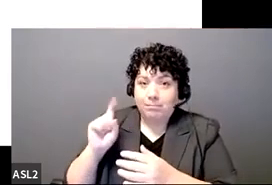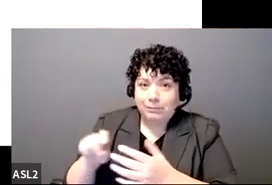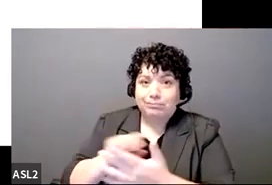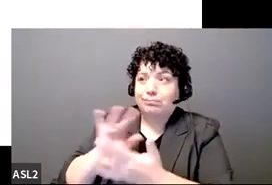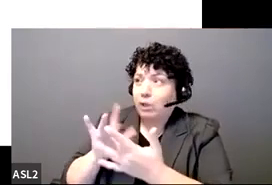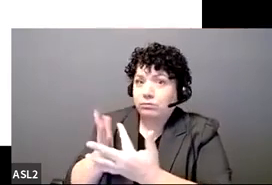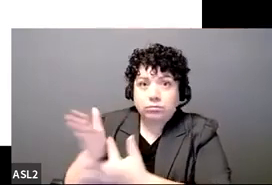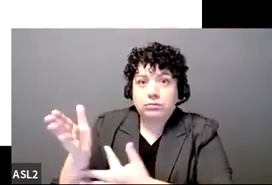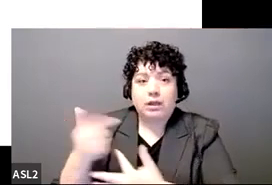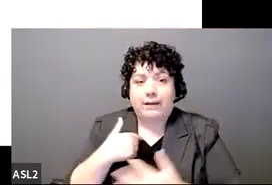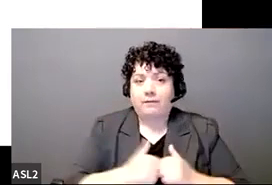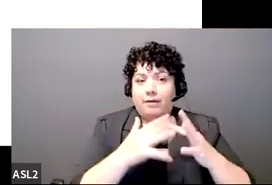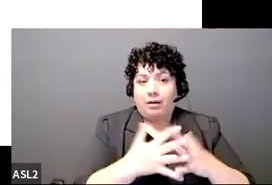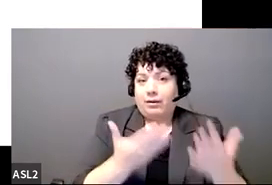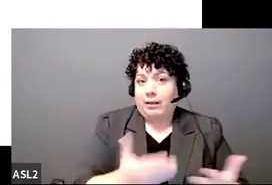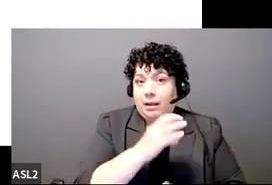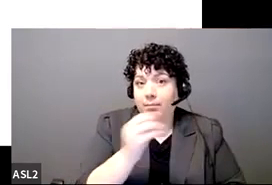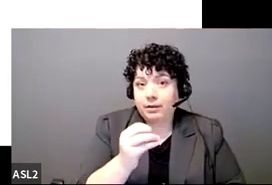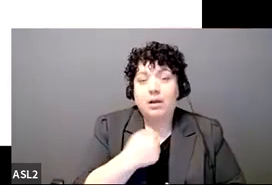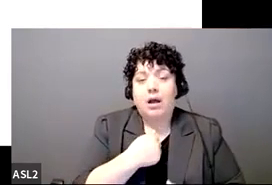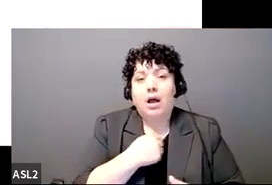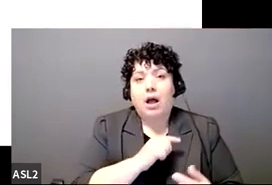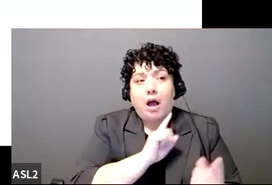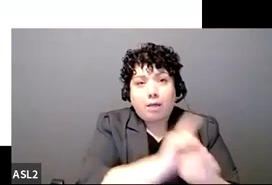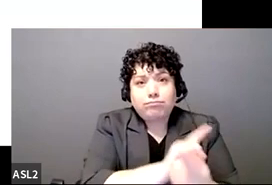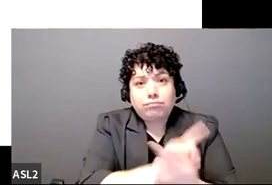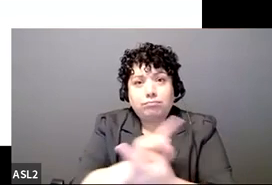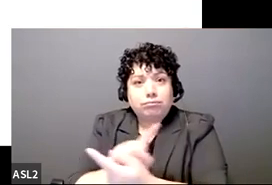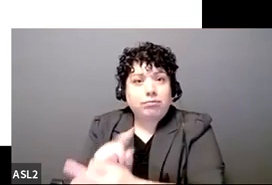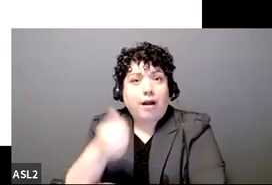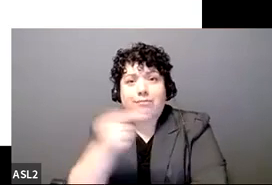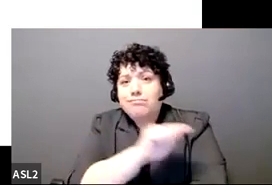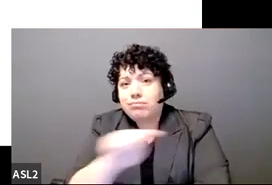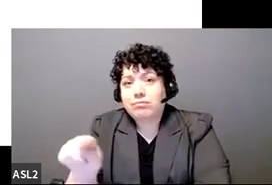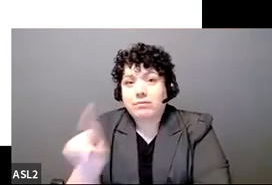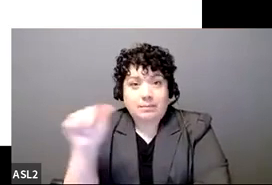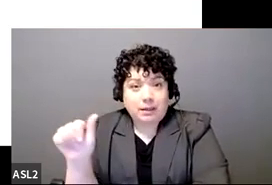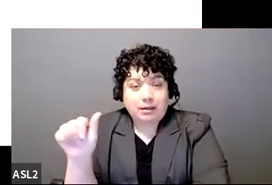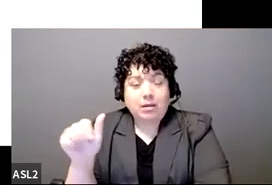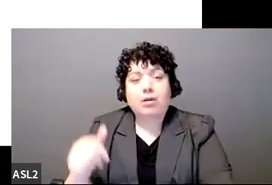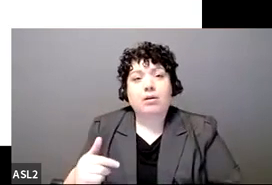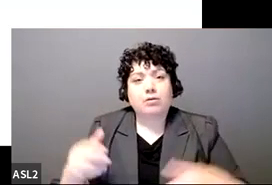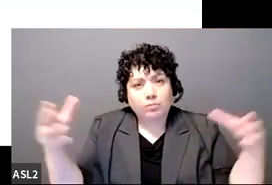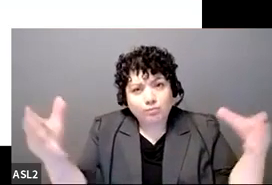I got together with other people with disabilities and we all tried to get navigate the system